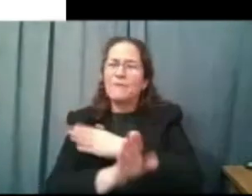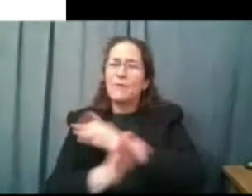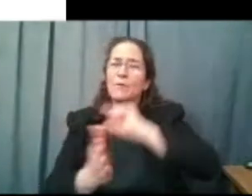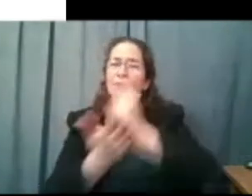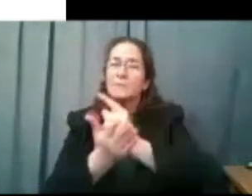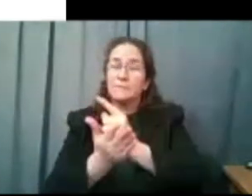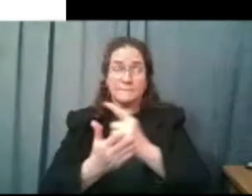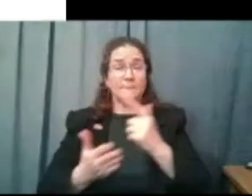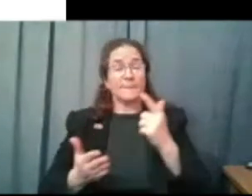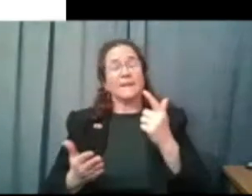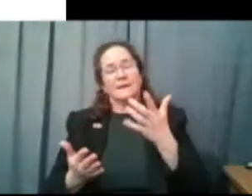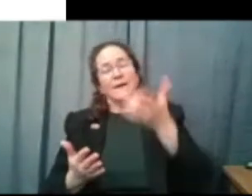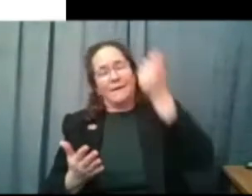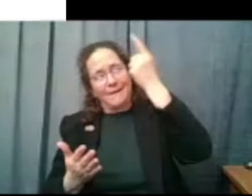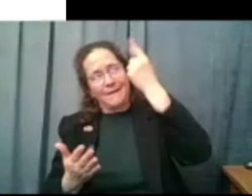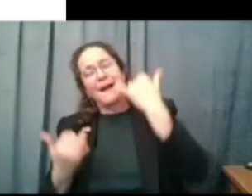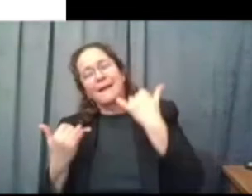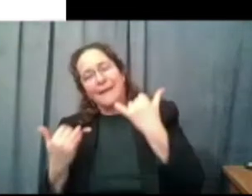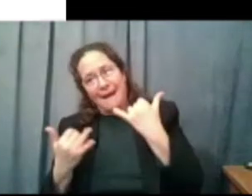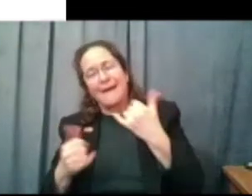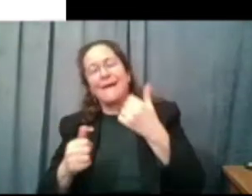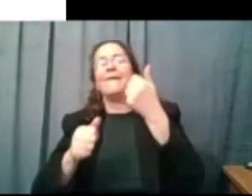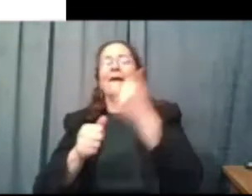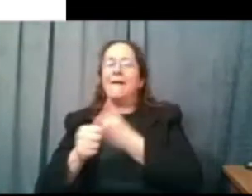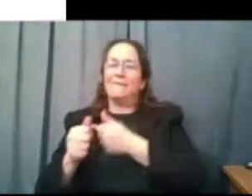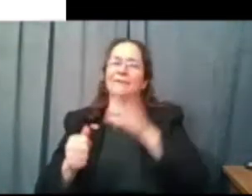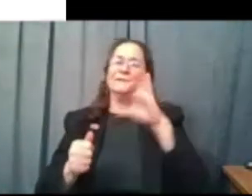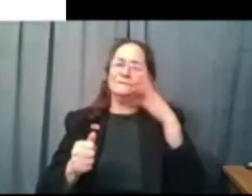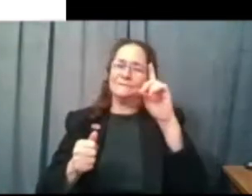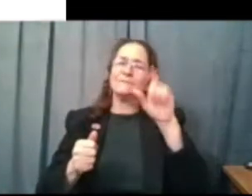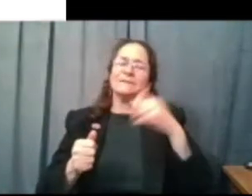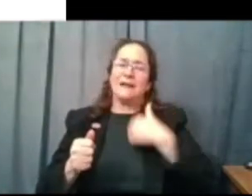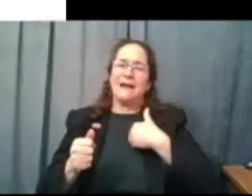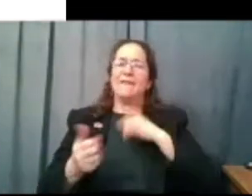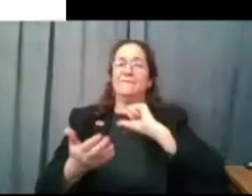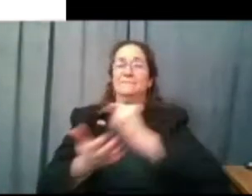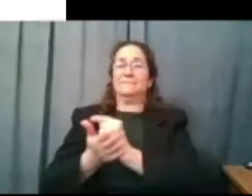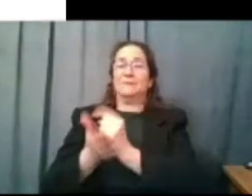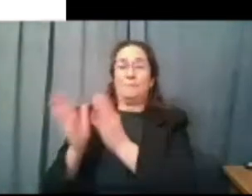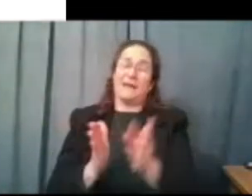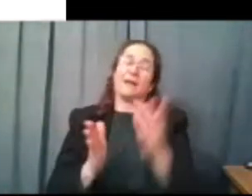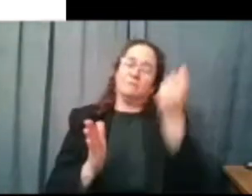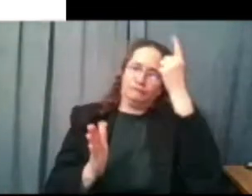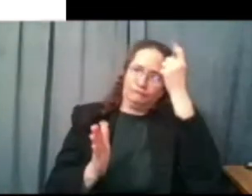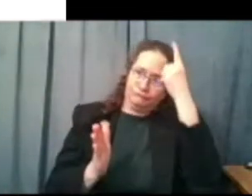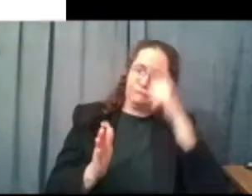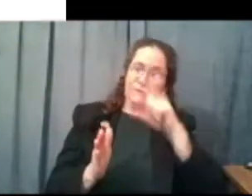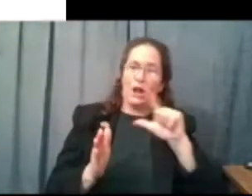that each town has a graduation plan, we also want to be very, we don't want to just it to be in compliance, right?